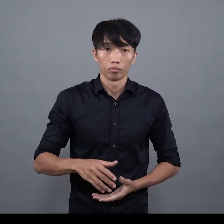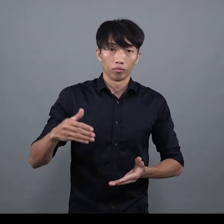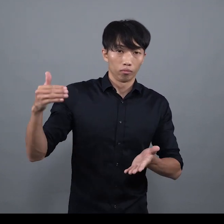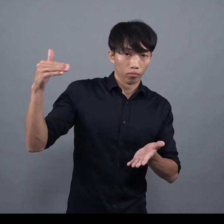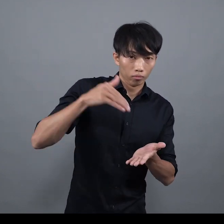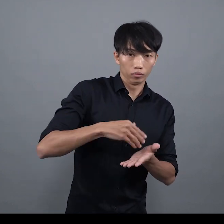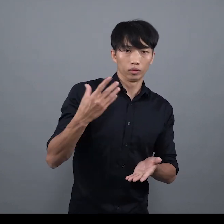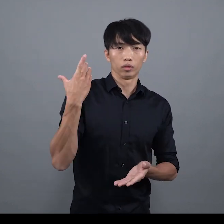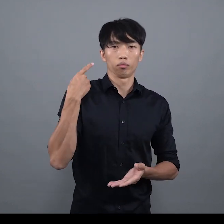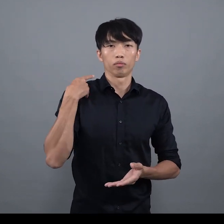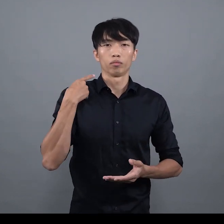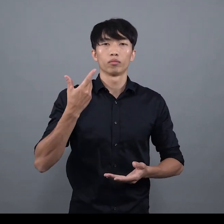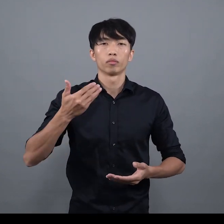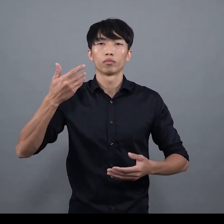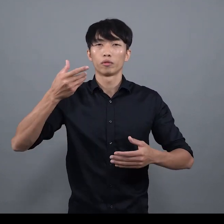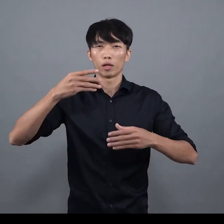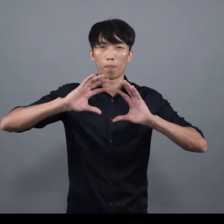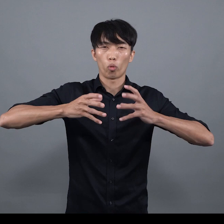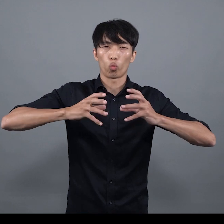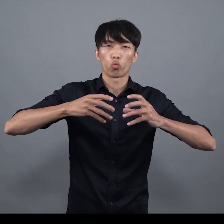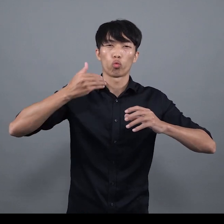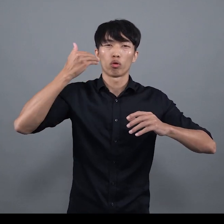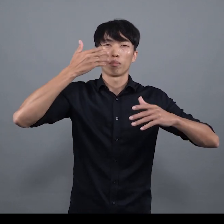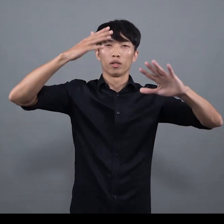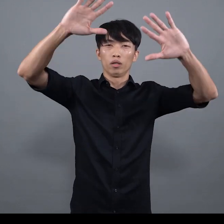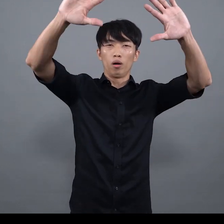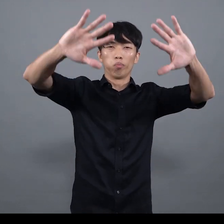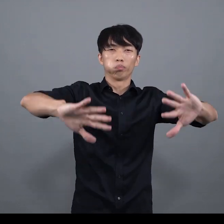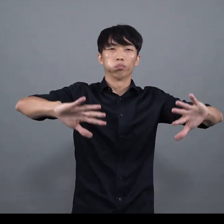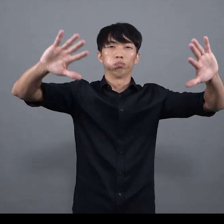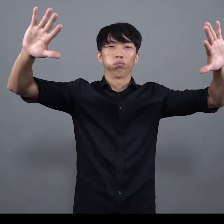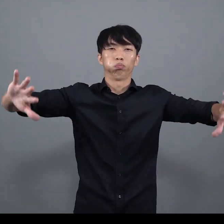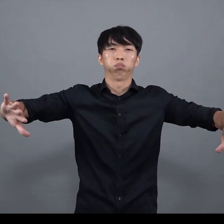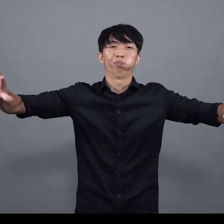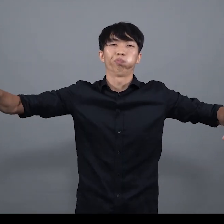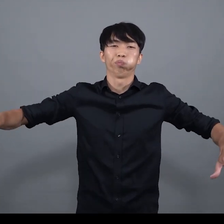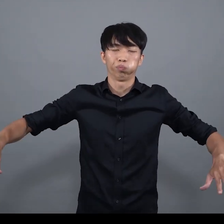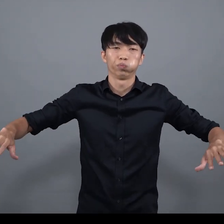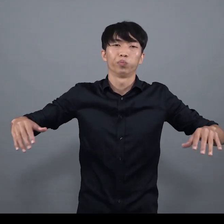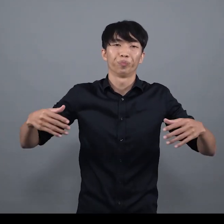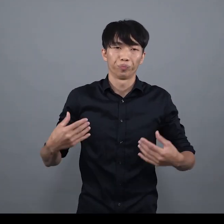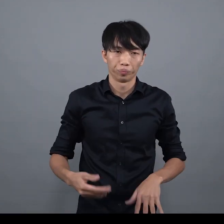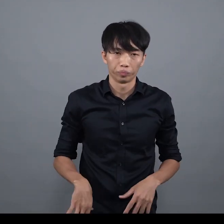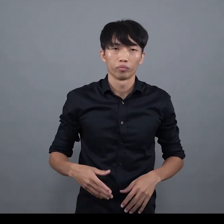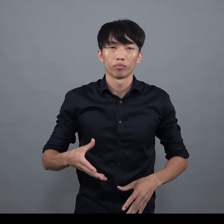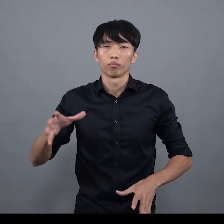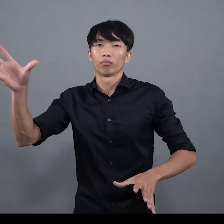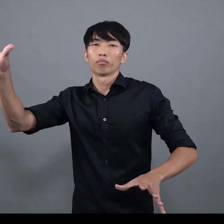[Japanese] When I installed the wall panels from the beginning to the end I could keep exactly a two millimetre gap all around them